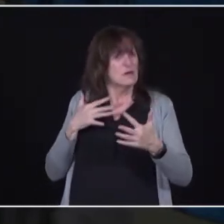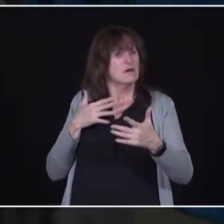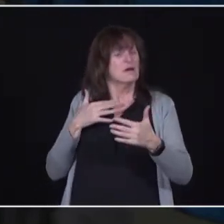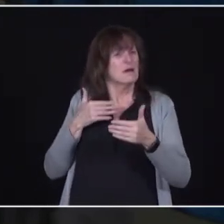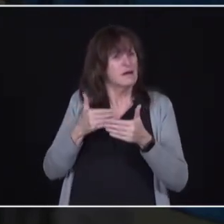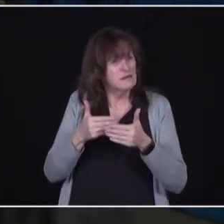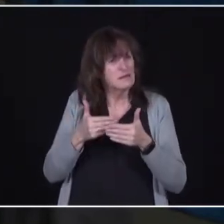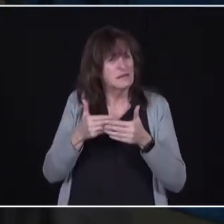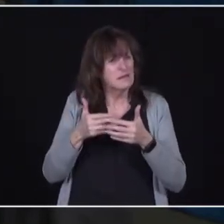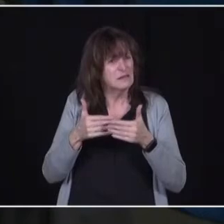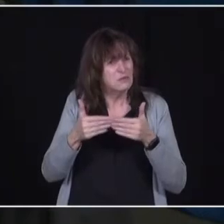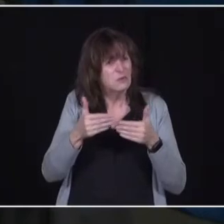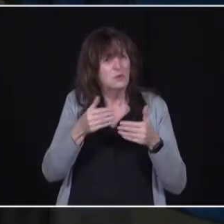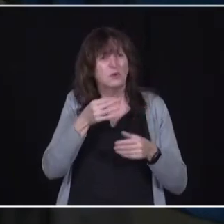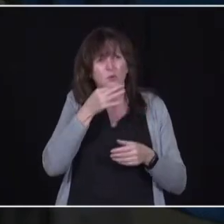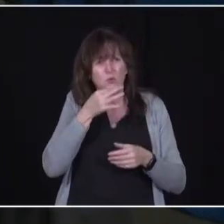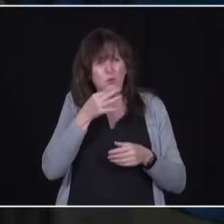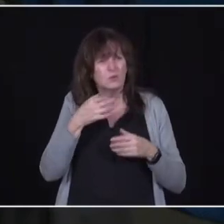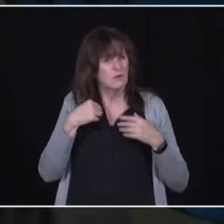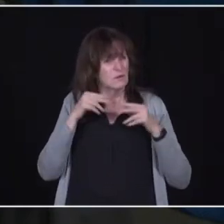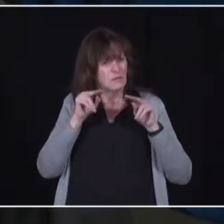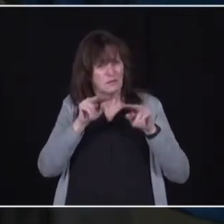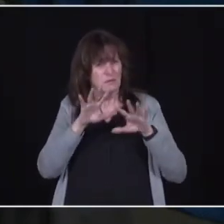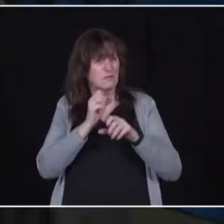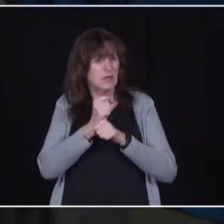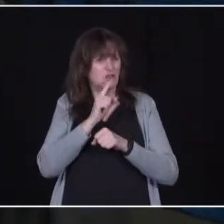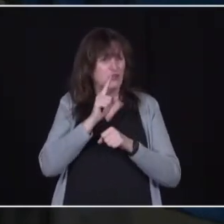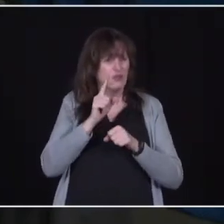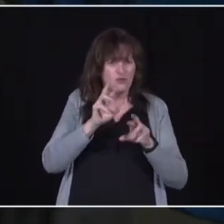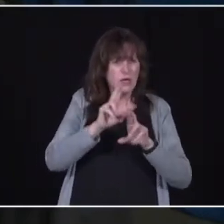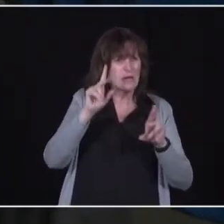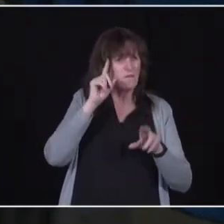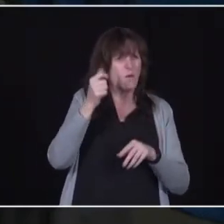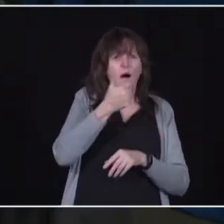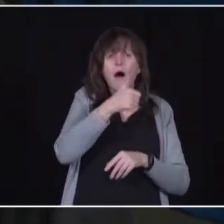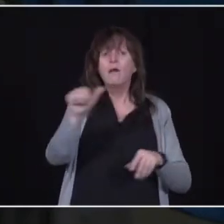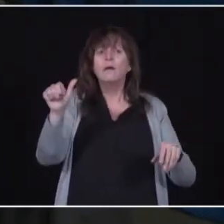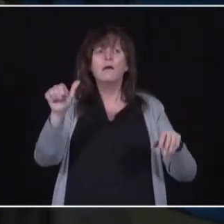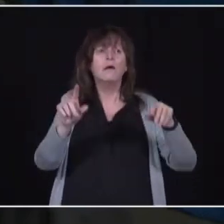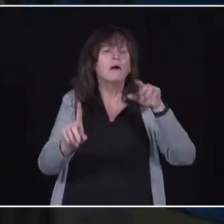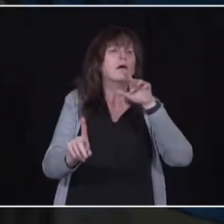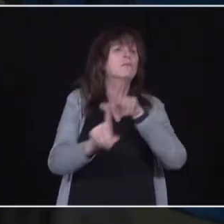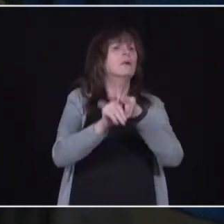improvements in our long-term care homes and our PSW's have been on the front line during